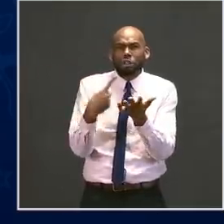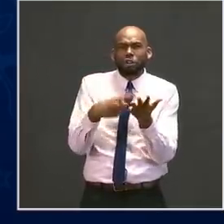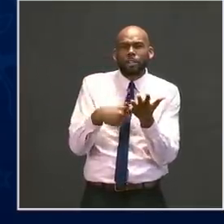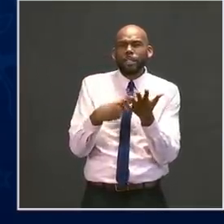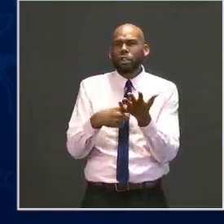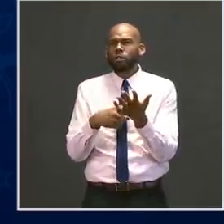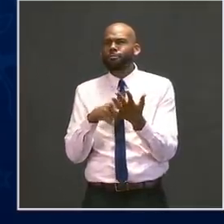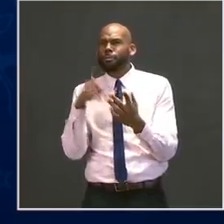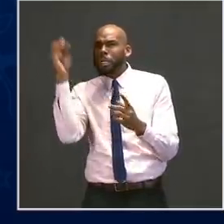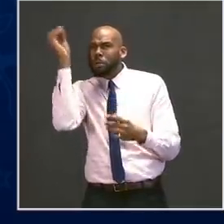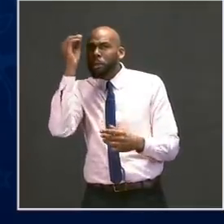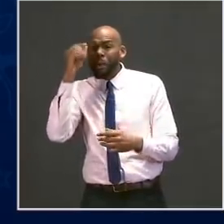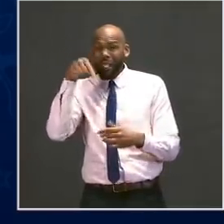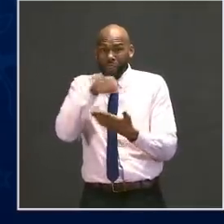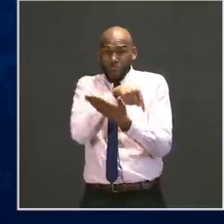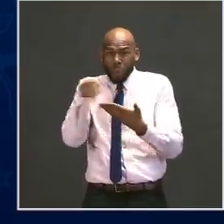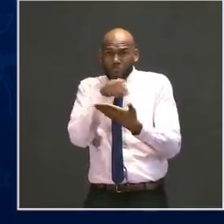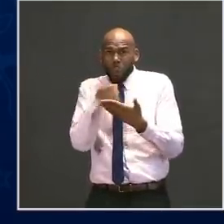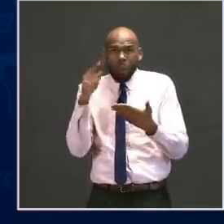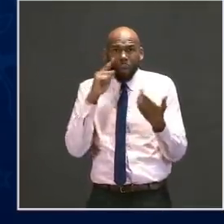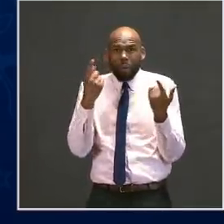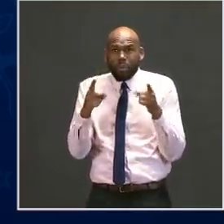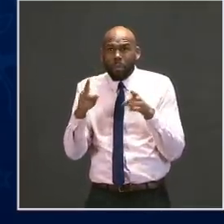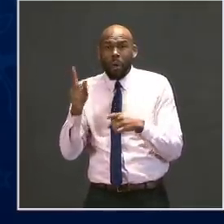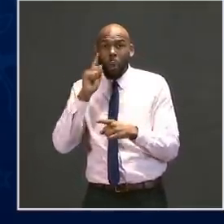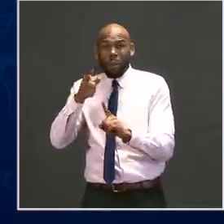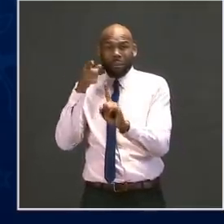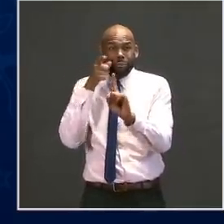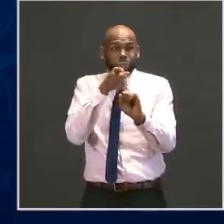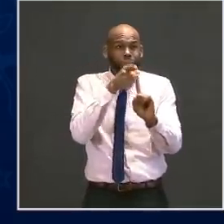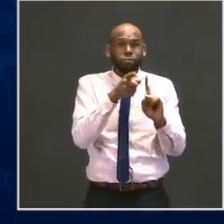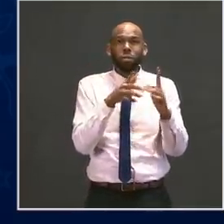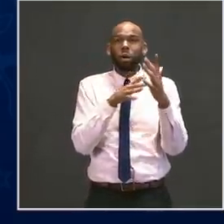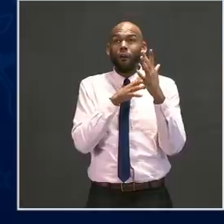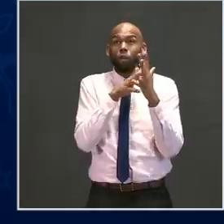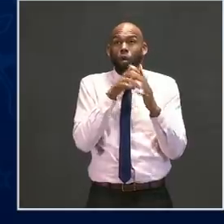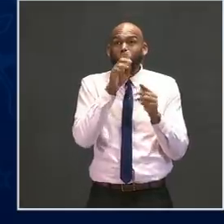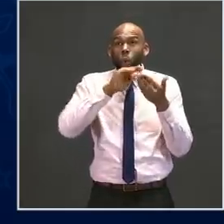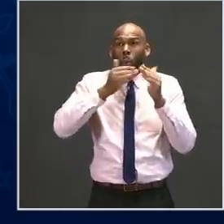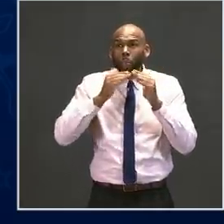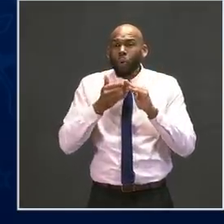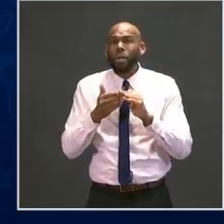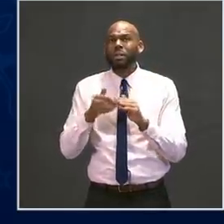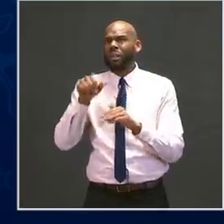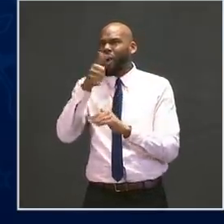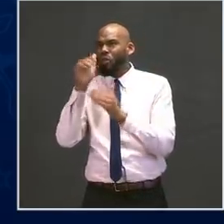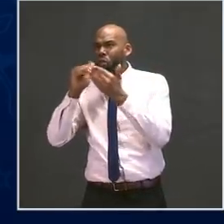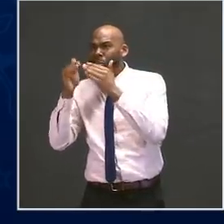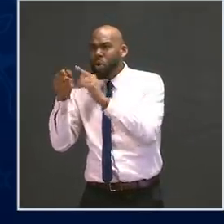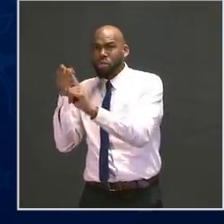And will it be targeted to vulnerable communities, to schools, to other communities? The Press: Well, Kristen, we certainly continue to look